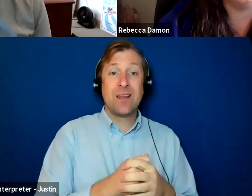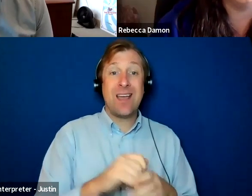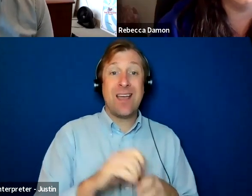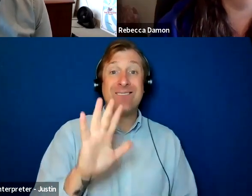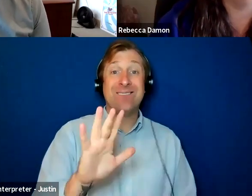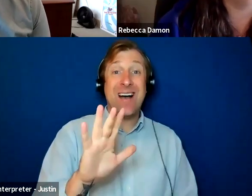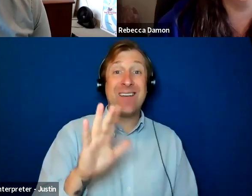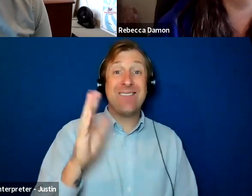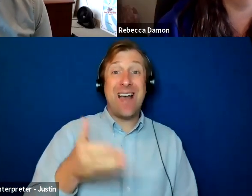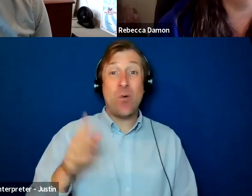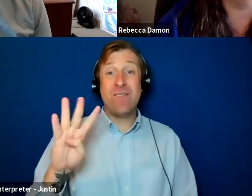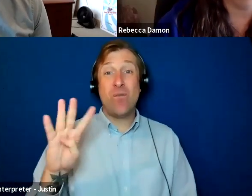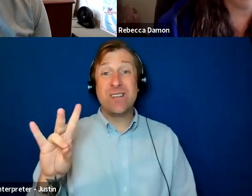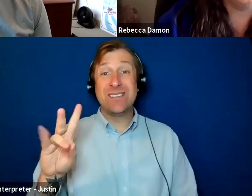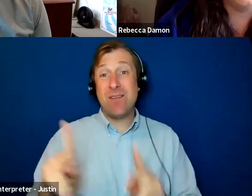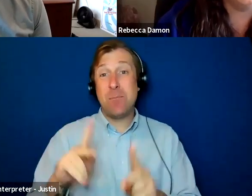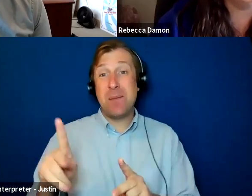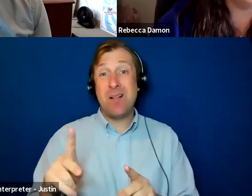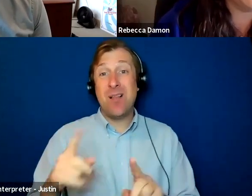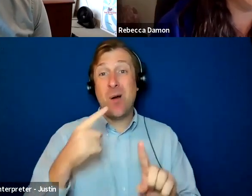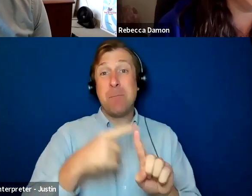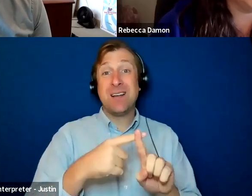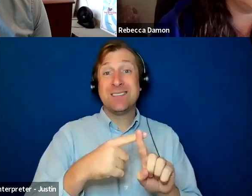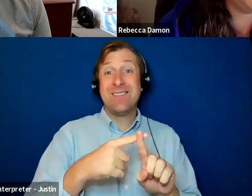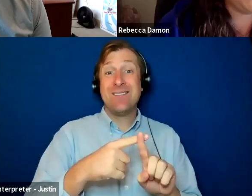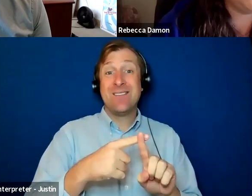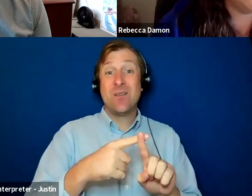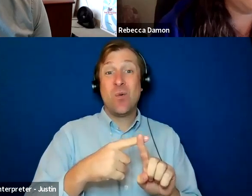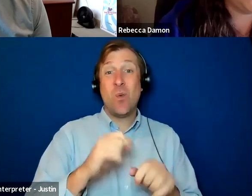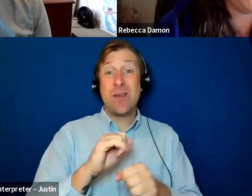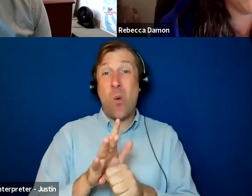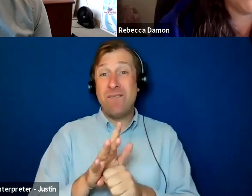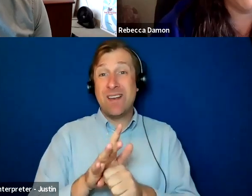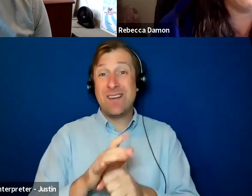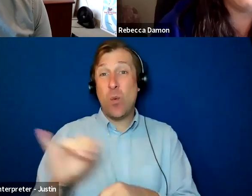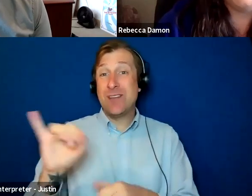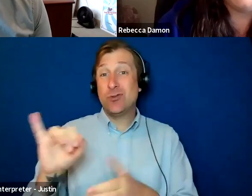as it's worker's compensations insurance that pays our sick pay time off?" Is the question.